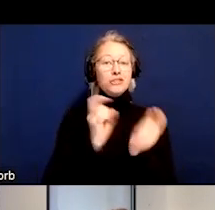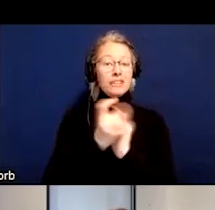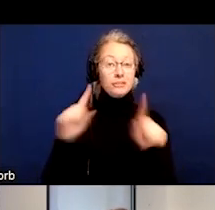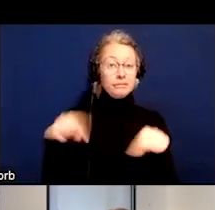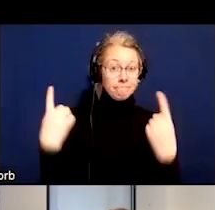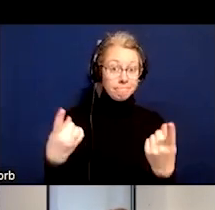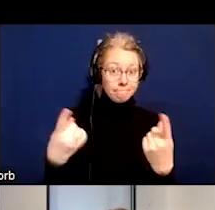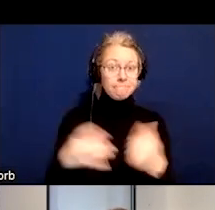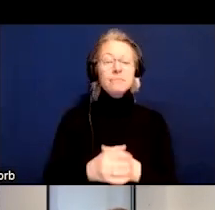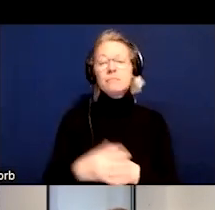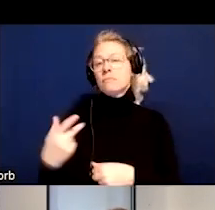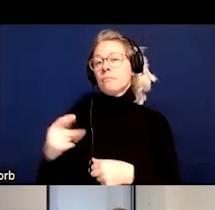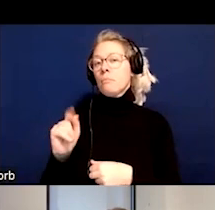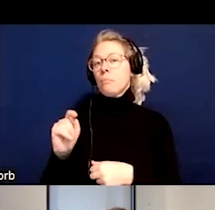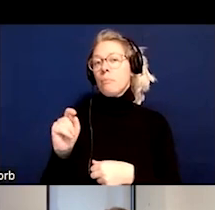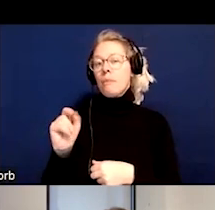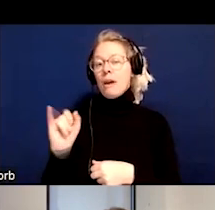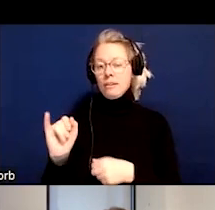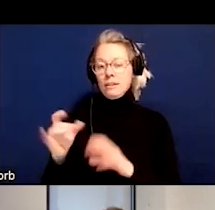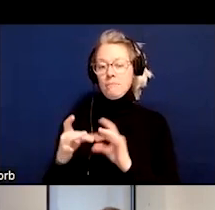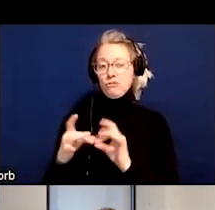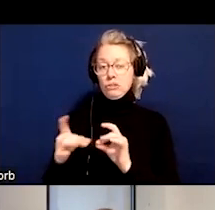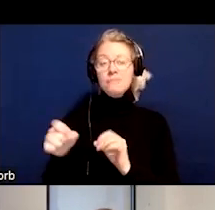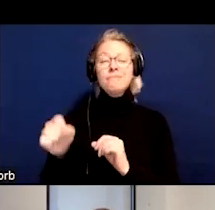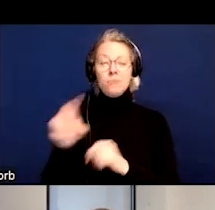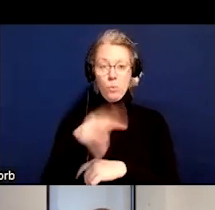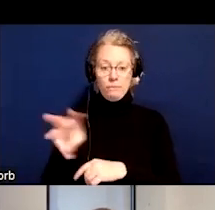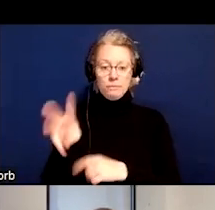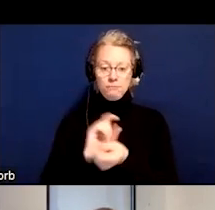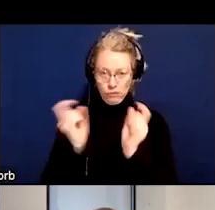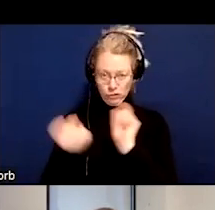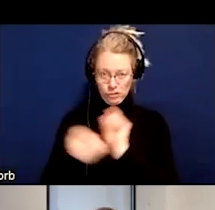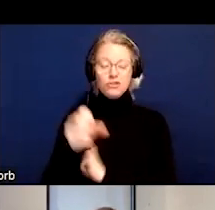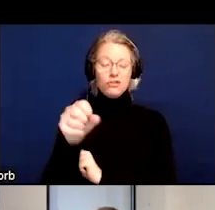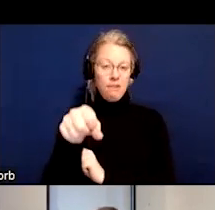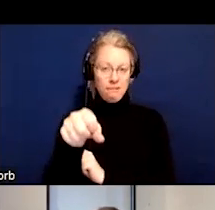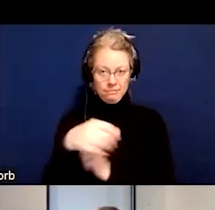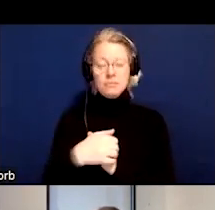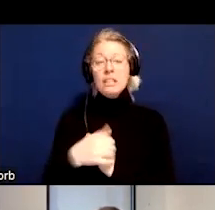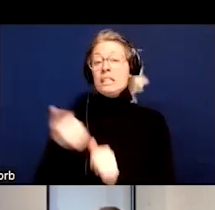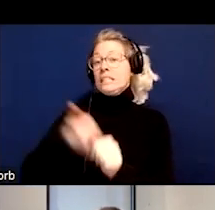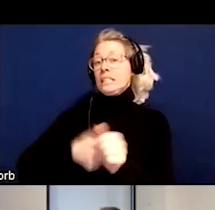we made an announcement on our website and each of the program pages has been updated